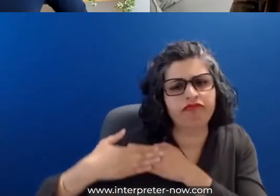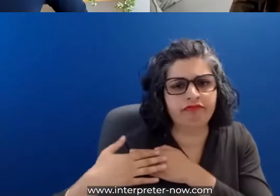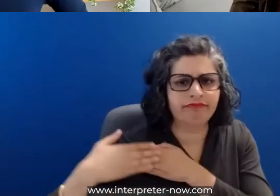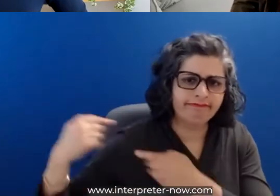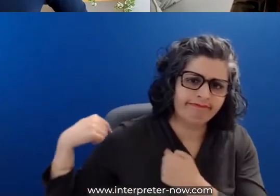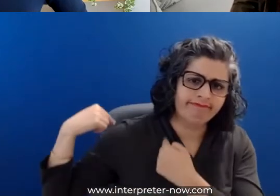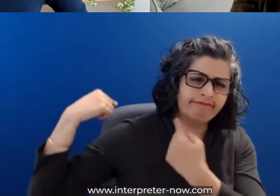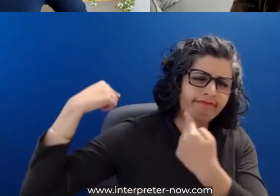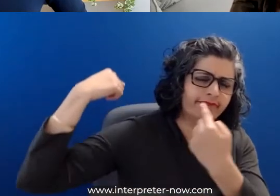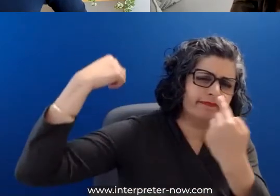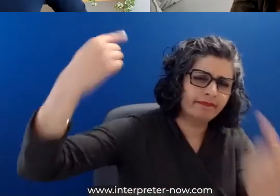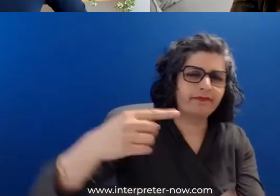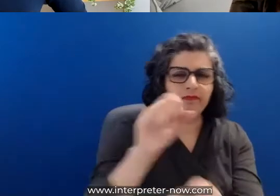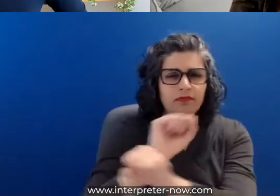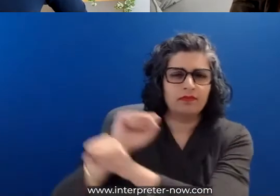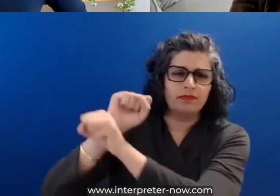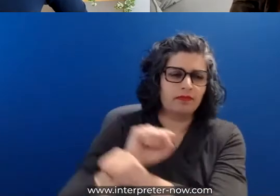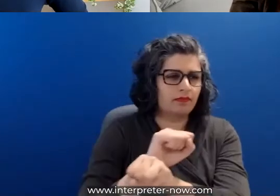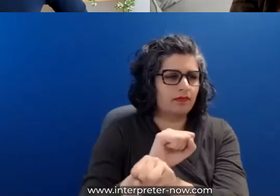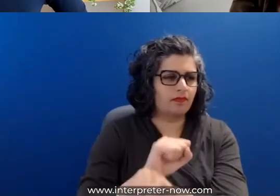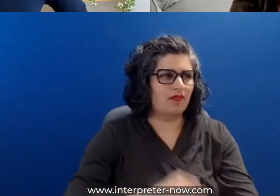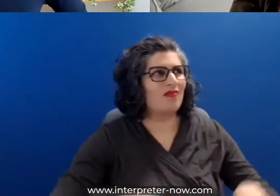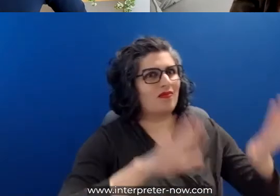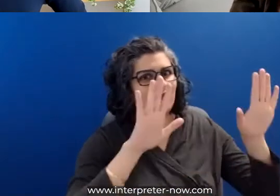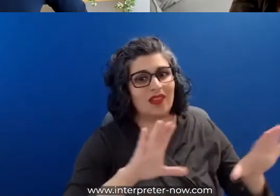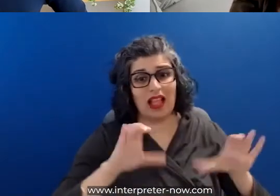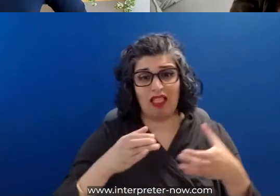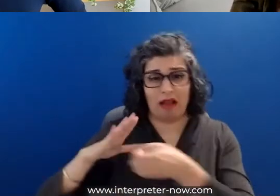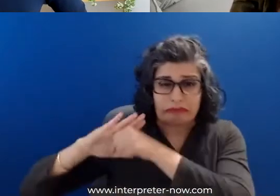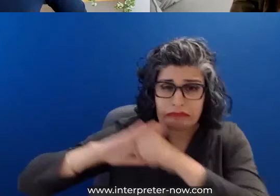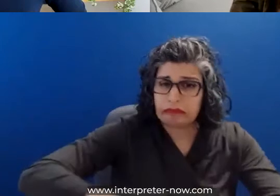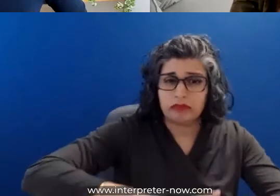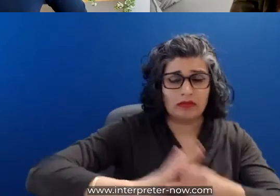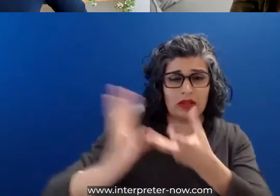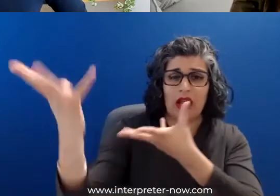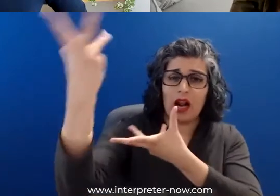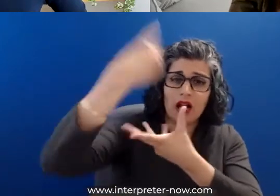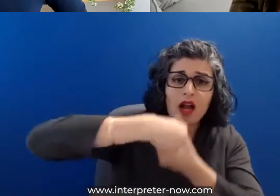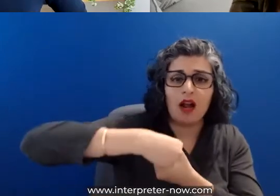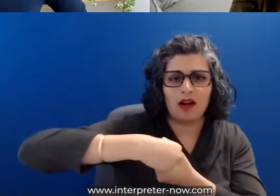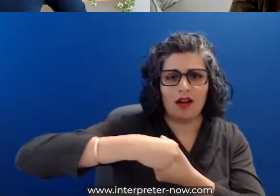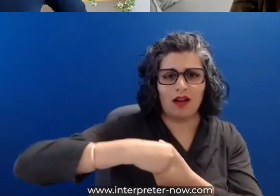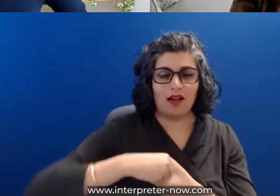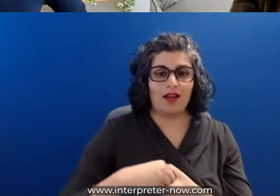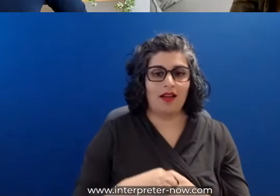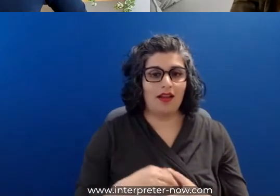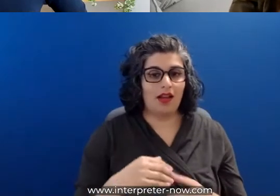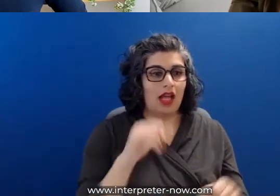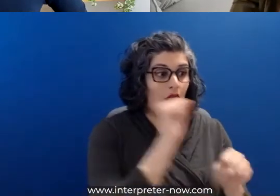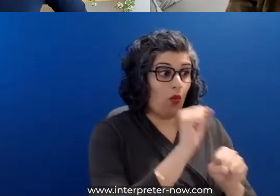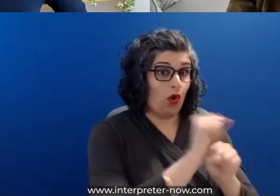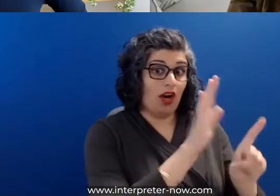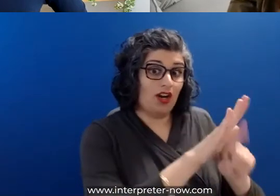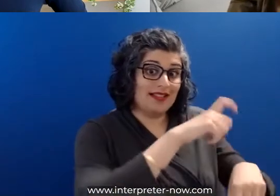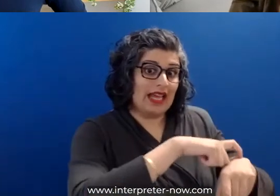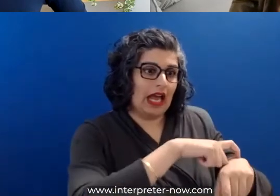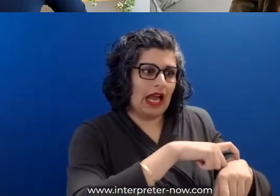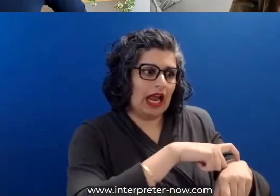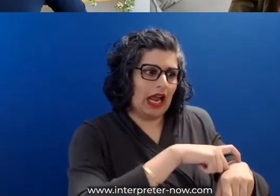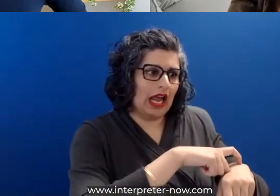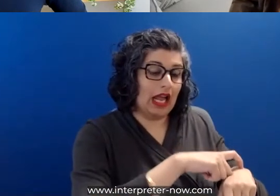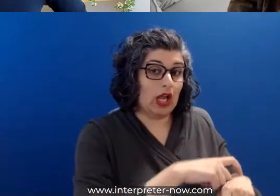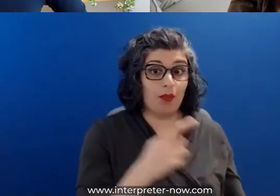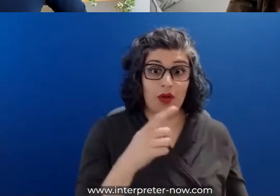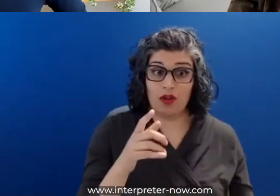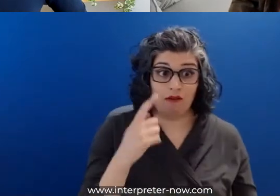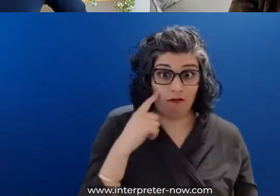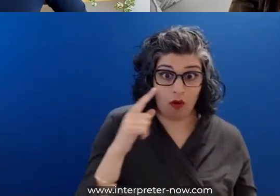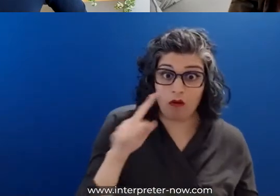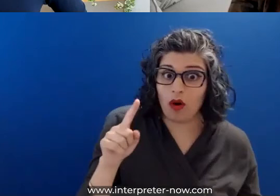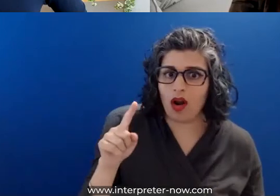enslavement, servitude, and class oppression, wrapped up in the idea